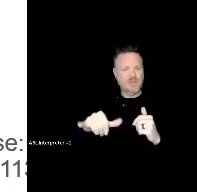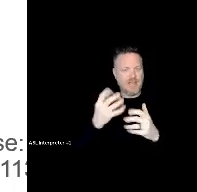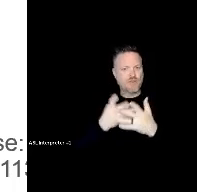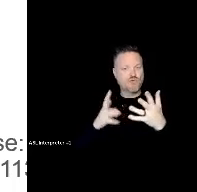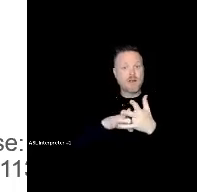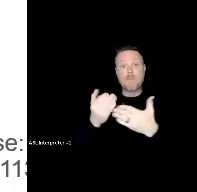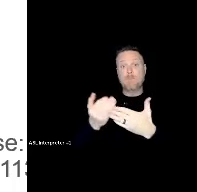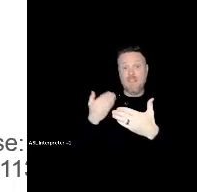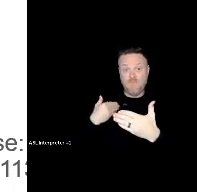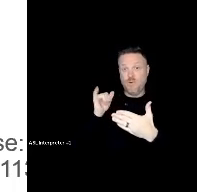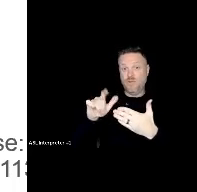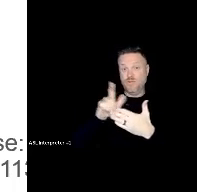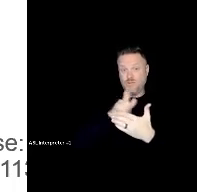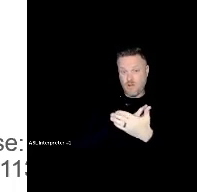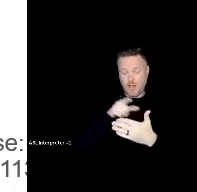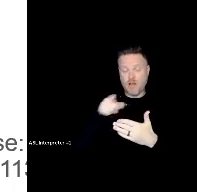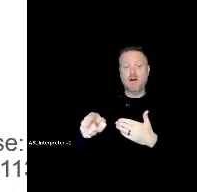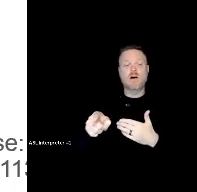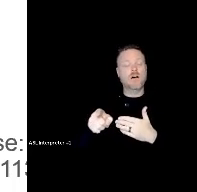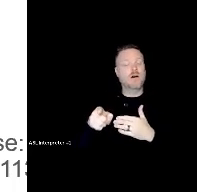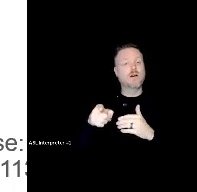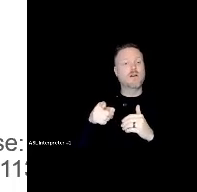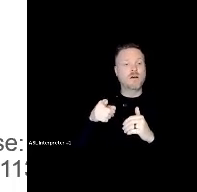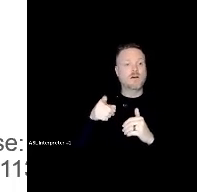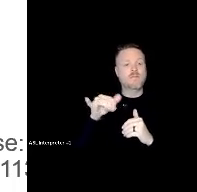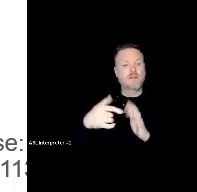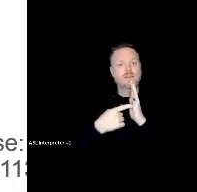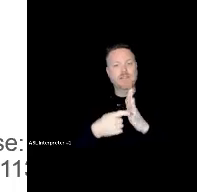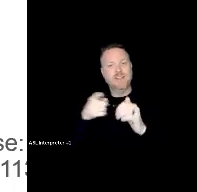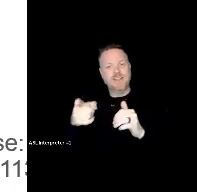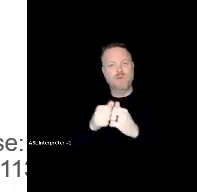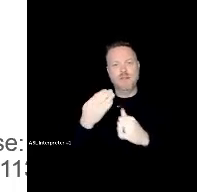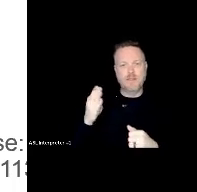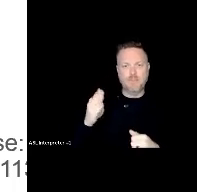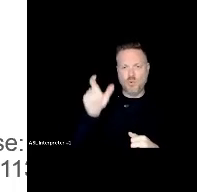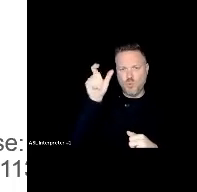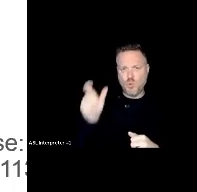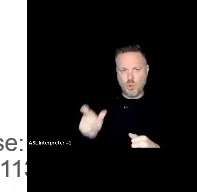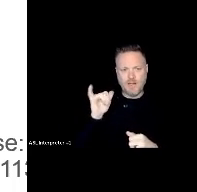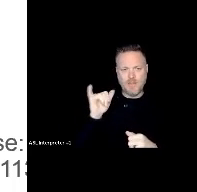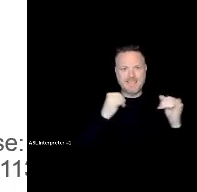The facts indicated by the blue line. These are individual studies to demonstrate